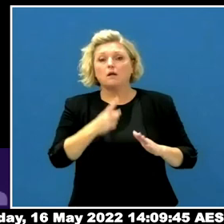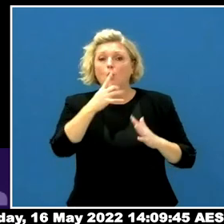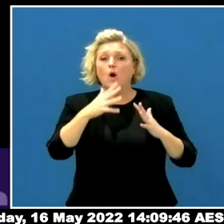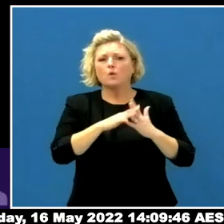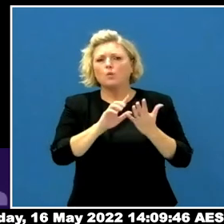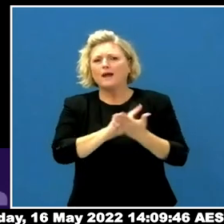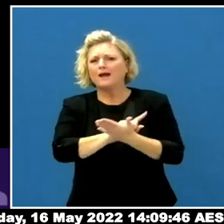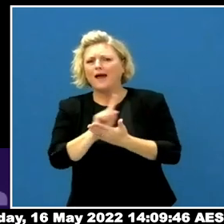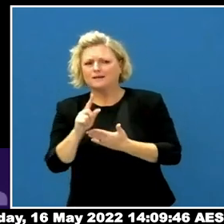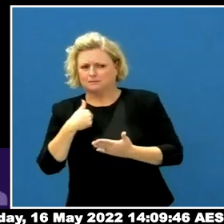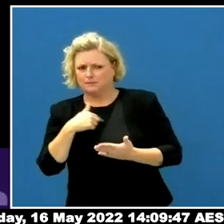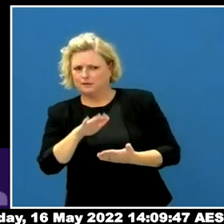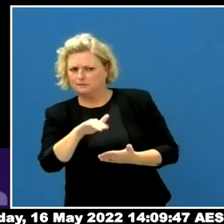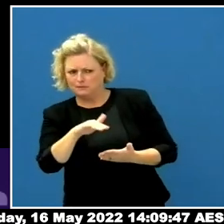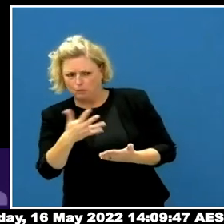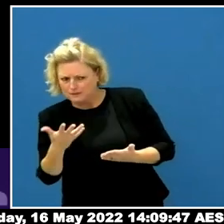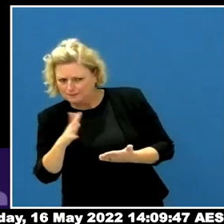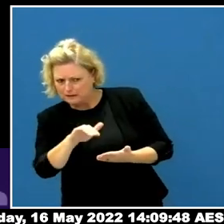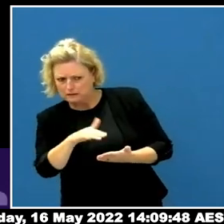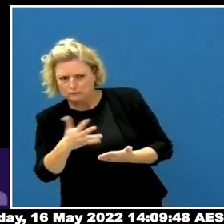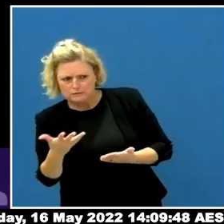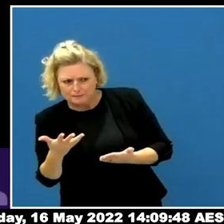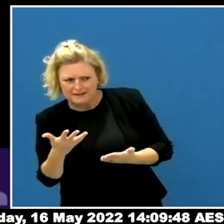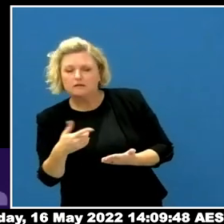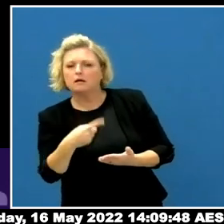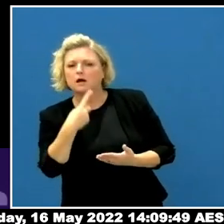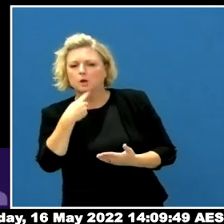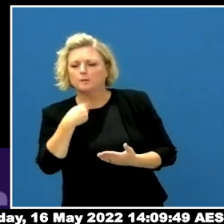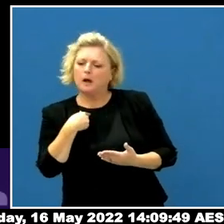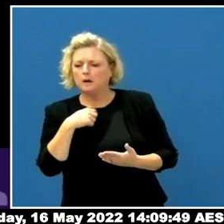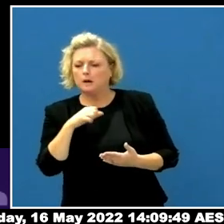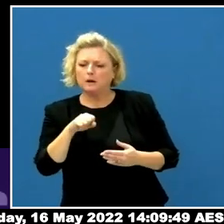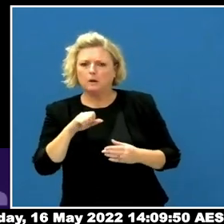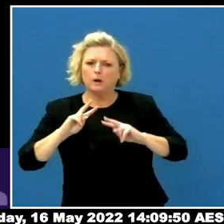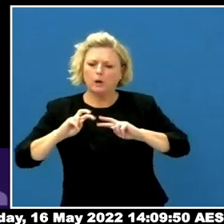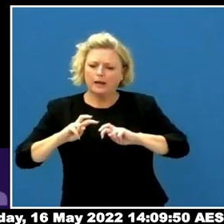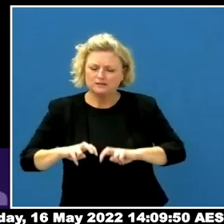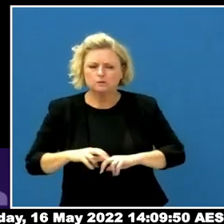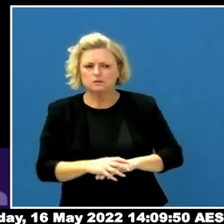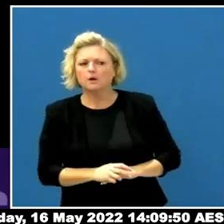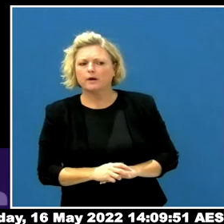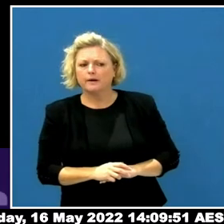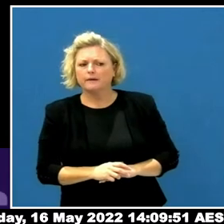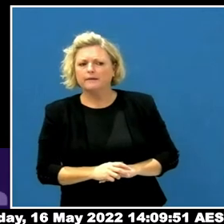And I said, "Well, I want proof that you're dealing with it and there was no proof or